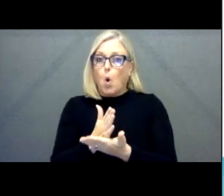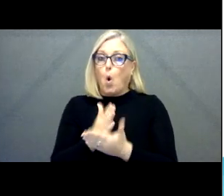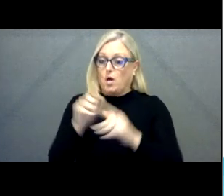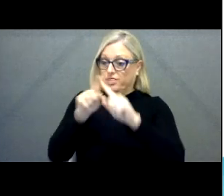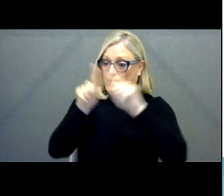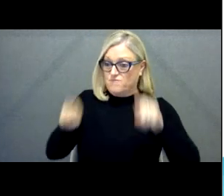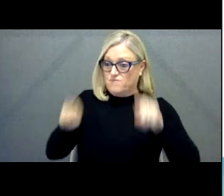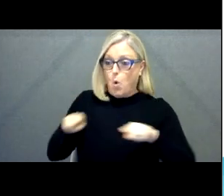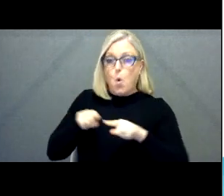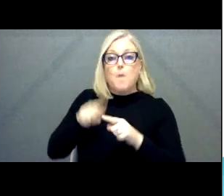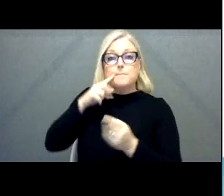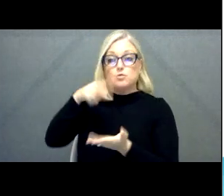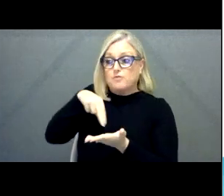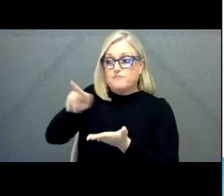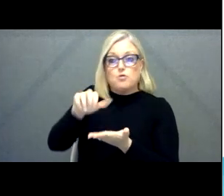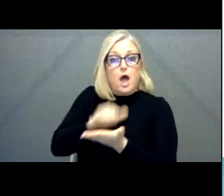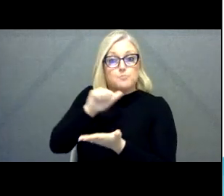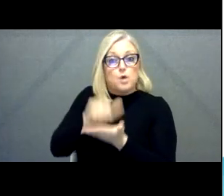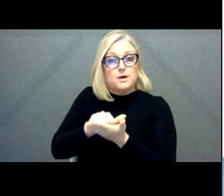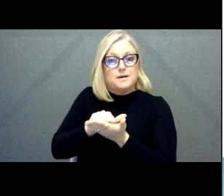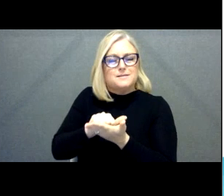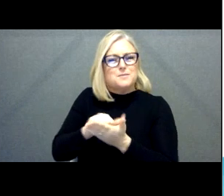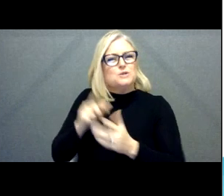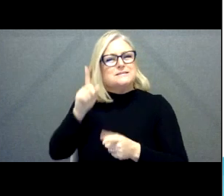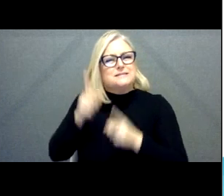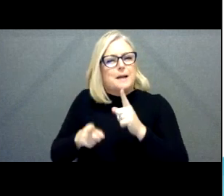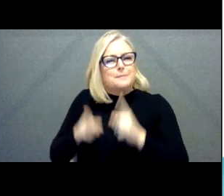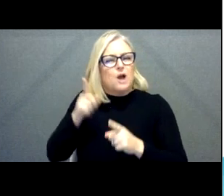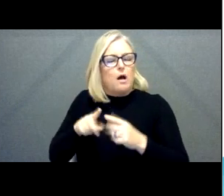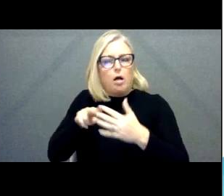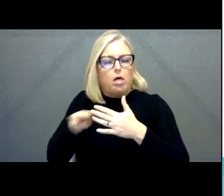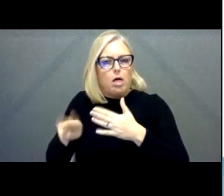sometimes things can get missed particularly maybe if you know you're in the arrest court and there's